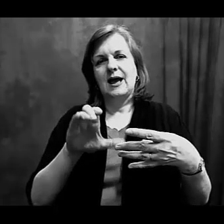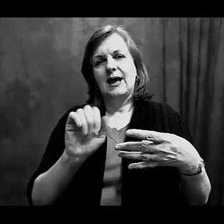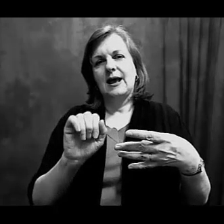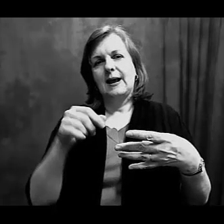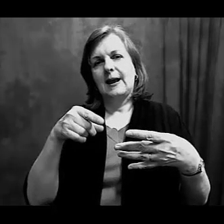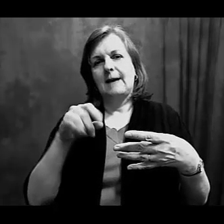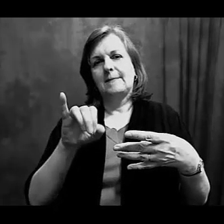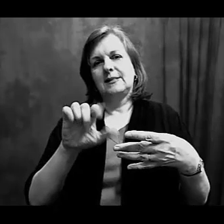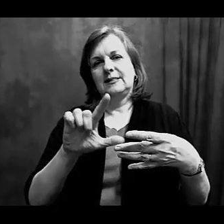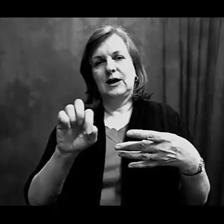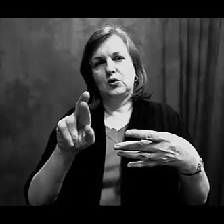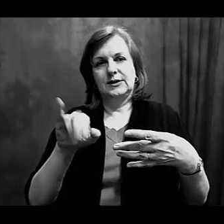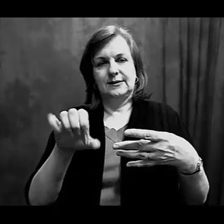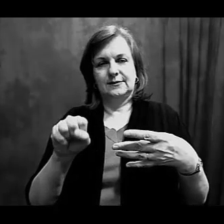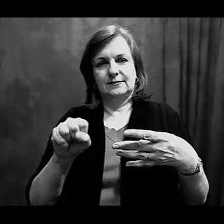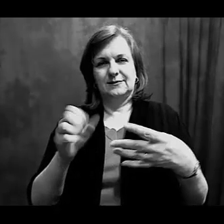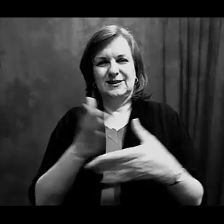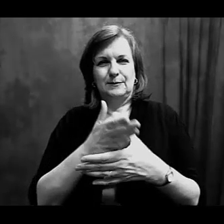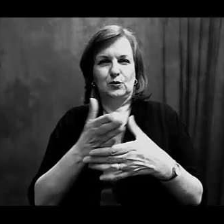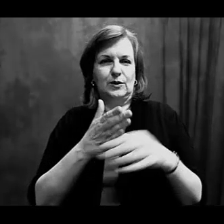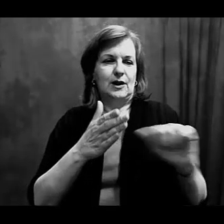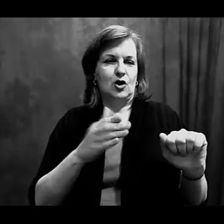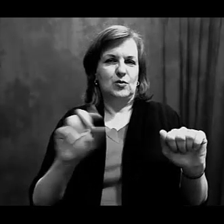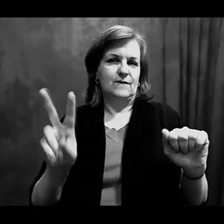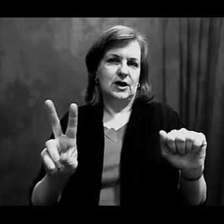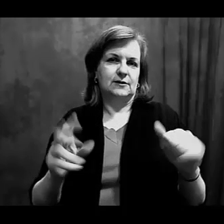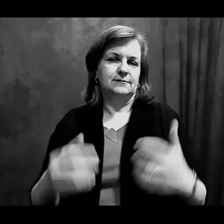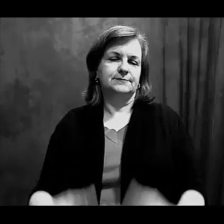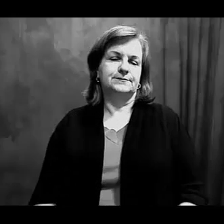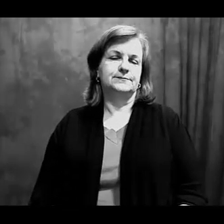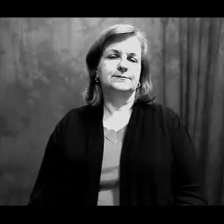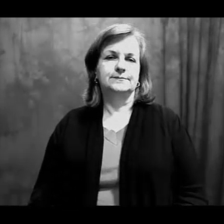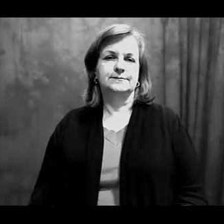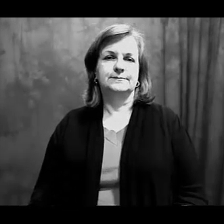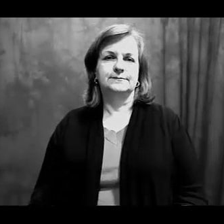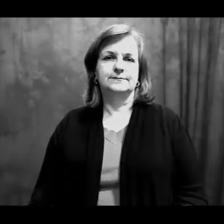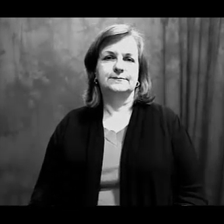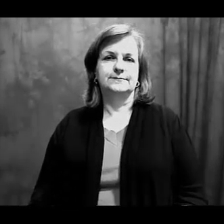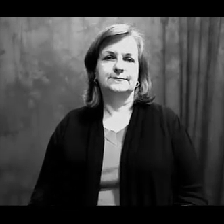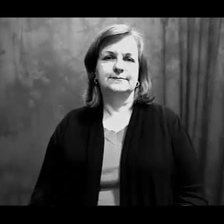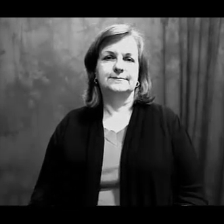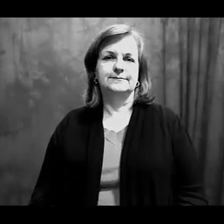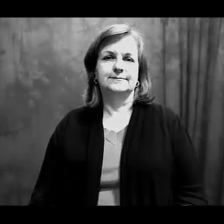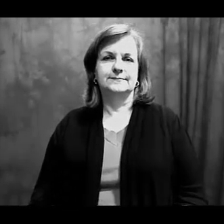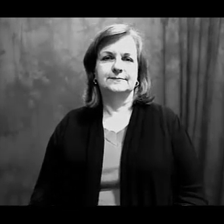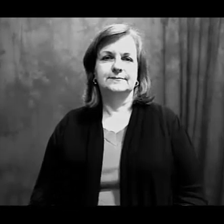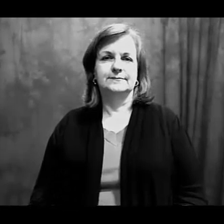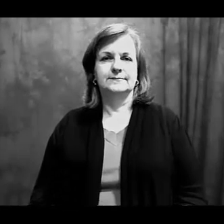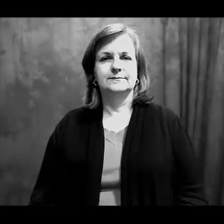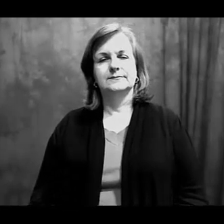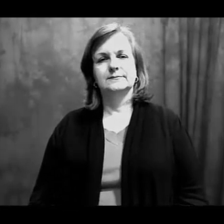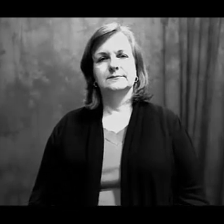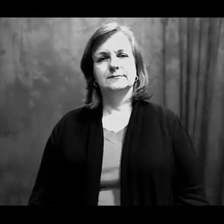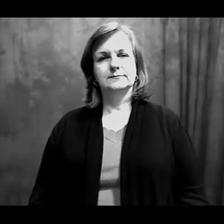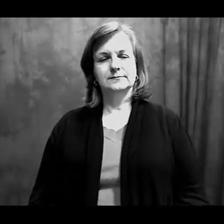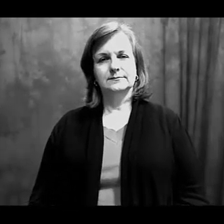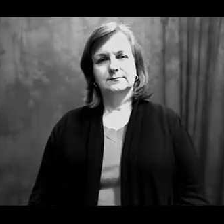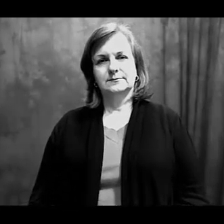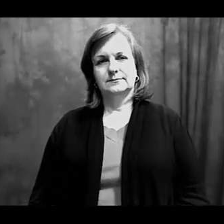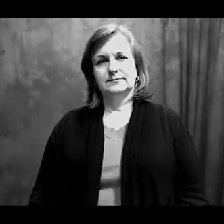and veins